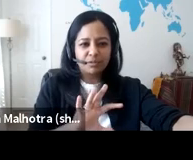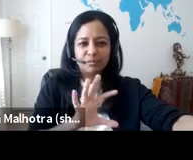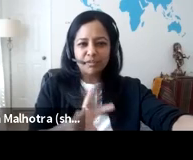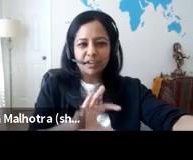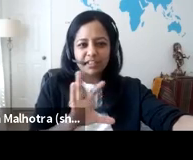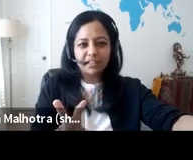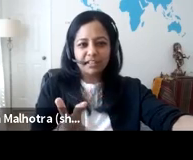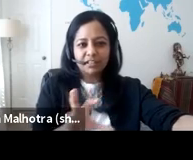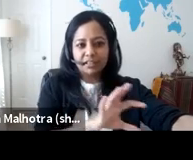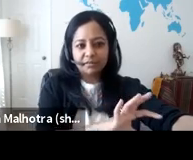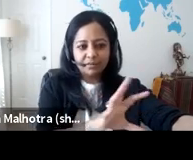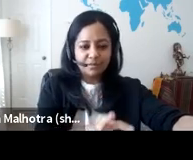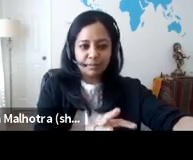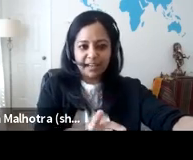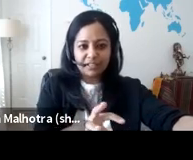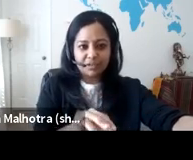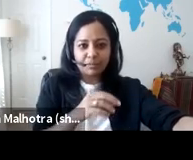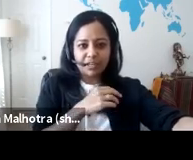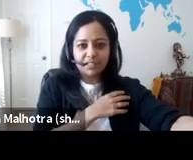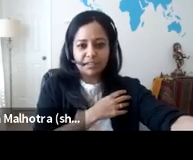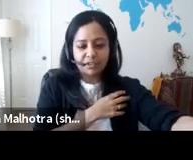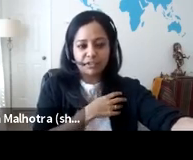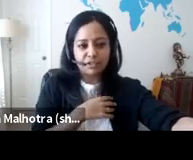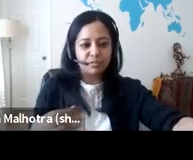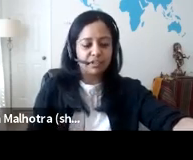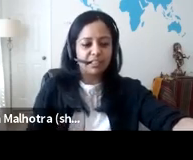to remove all the clutter of the Black screen boxes for your zoom in screen.